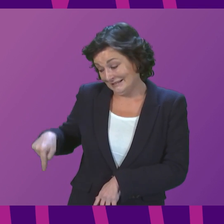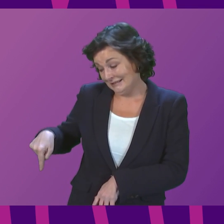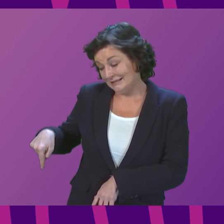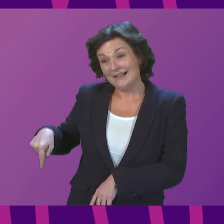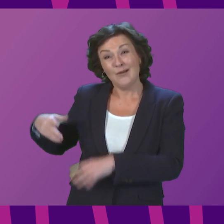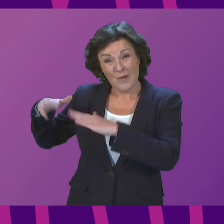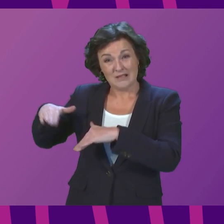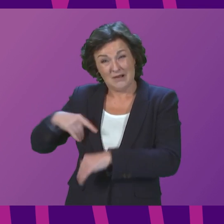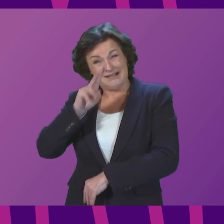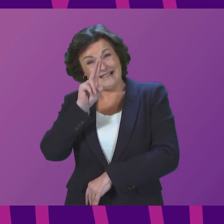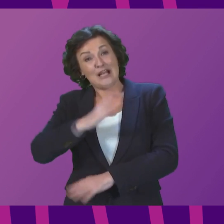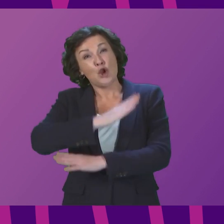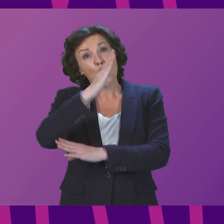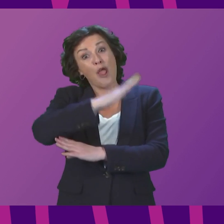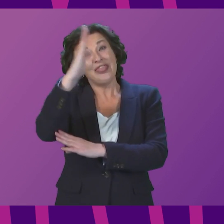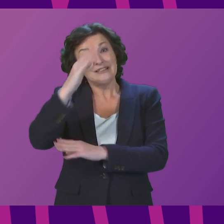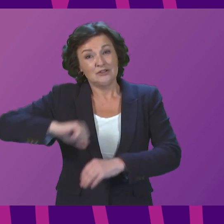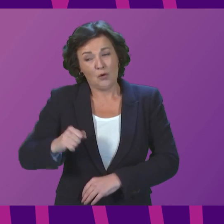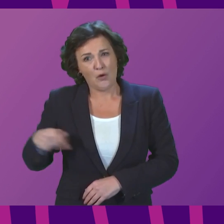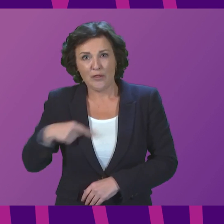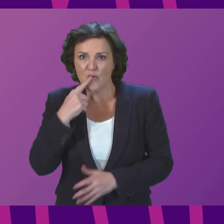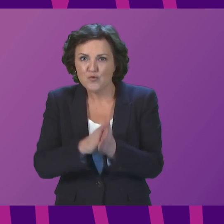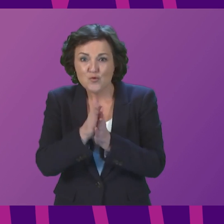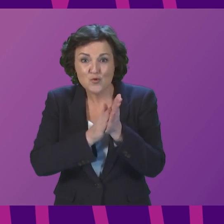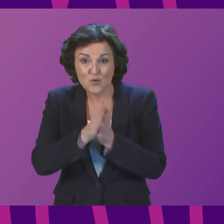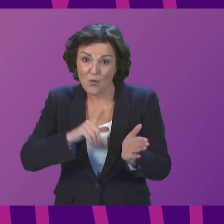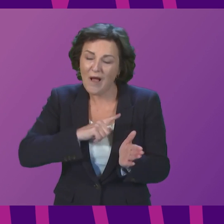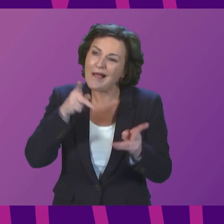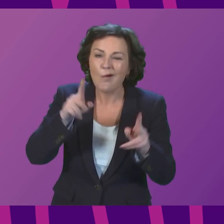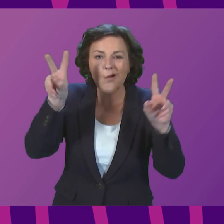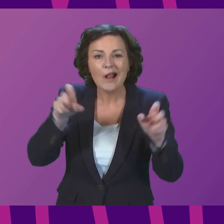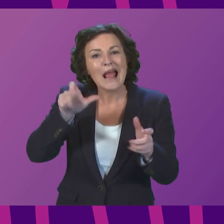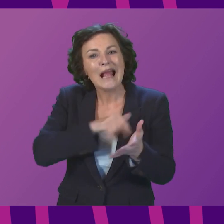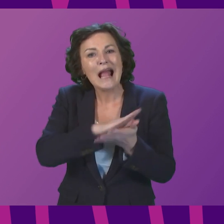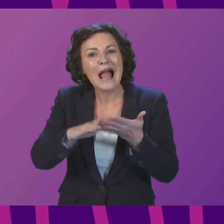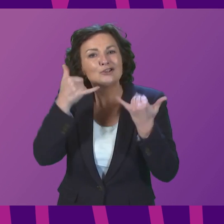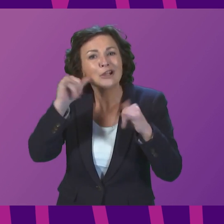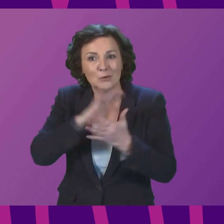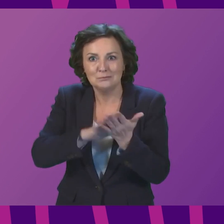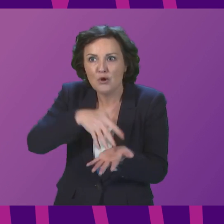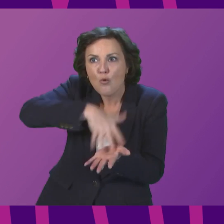cow, so let us make sure that, however the UK Government chooses to fund it, the help